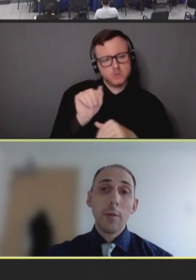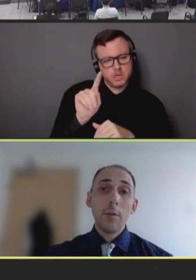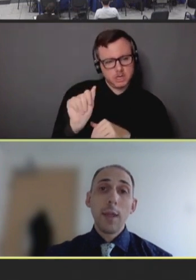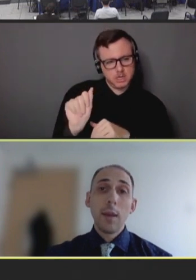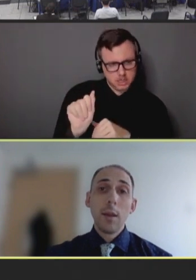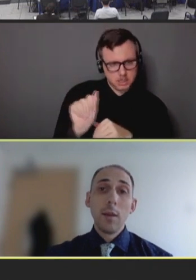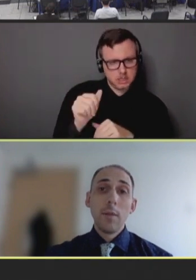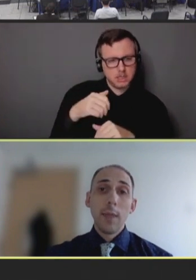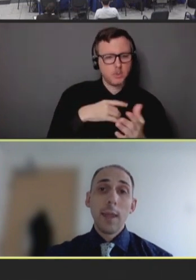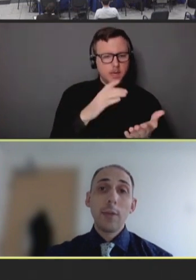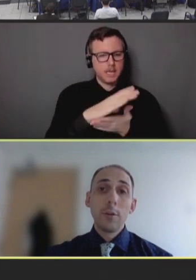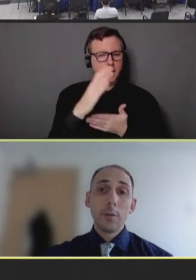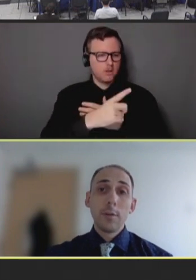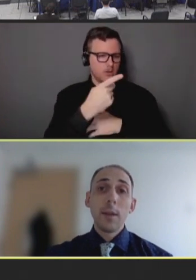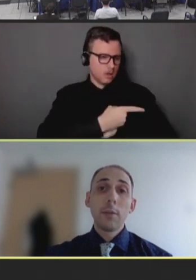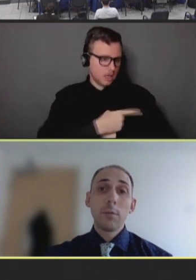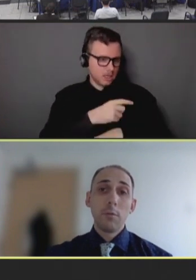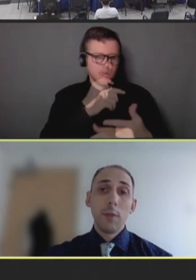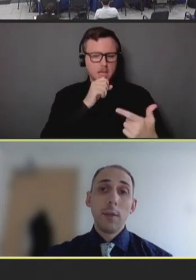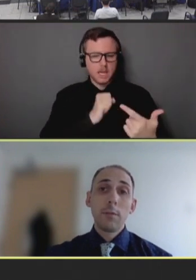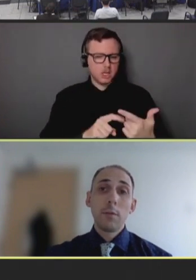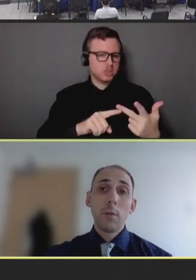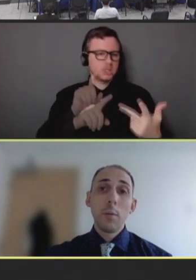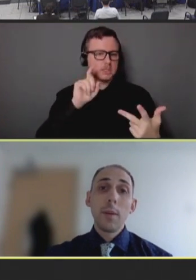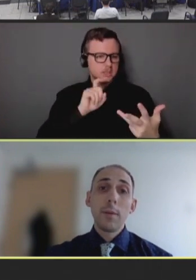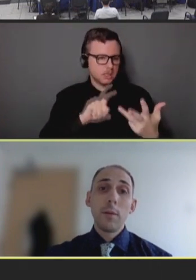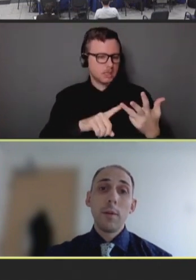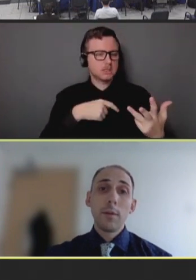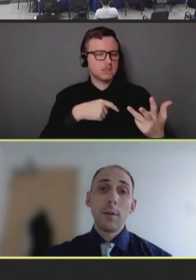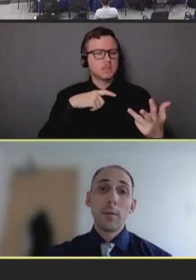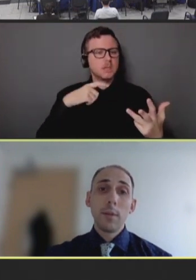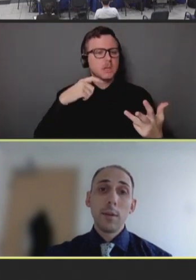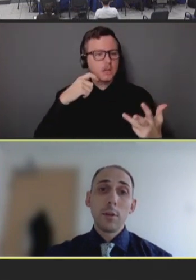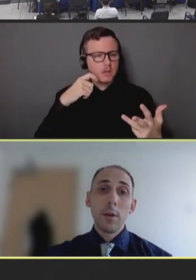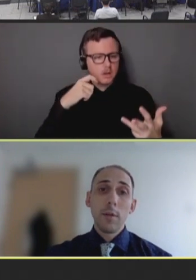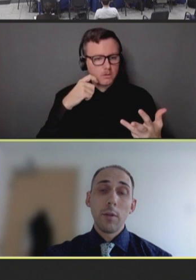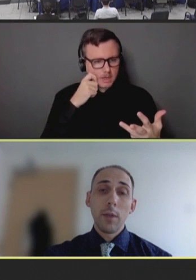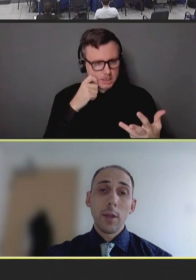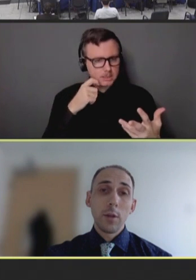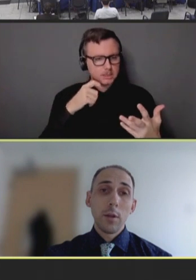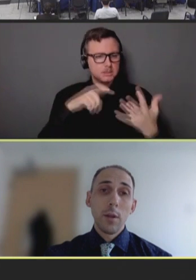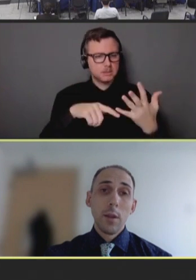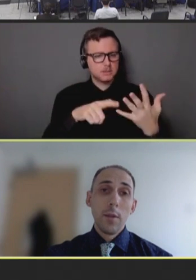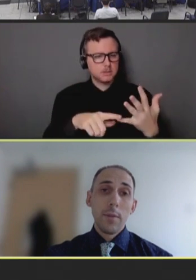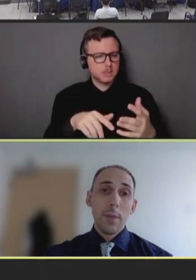date; age; sex; race; urbanicity of residence; and geographic location.